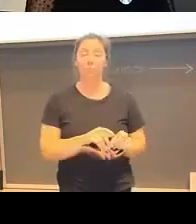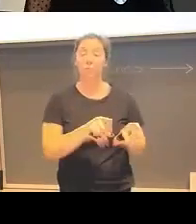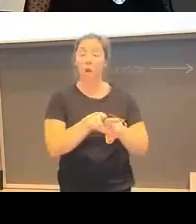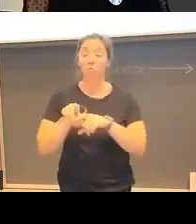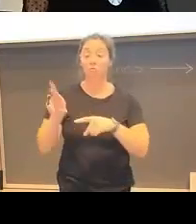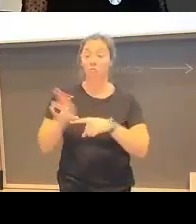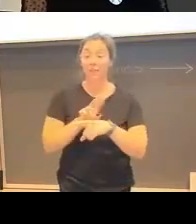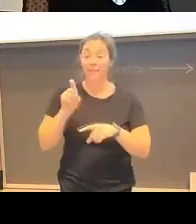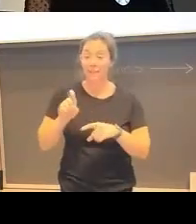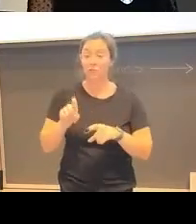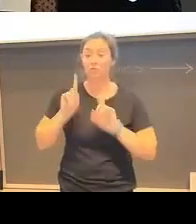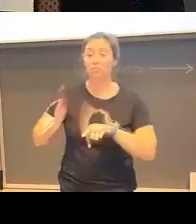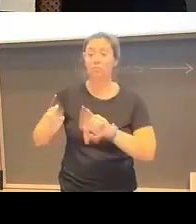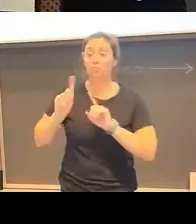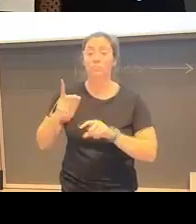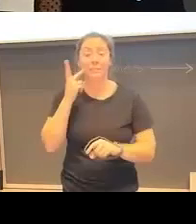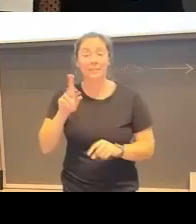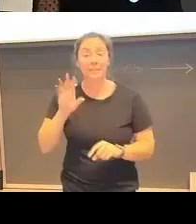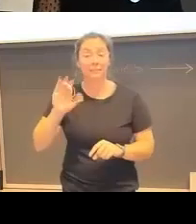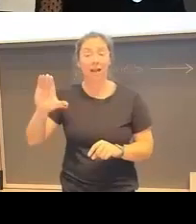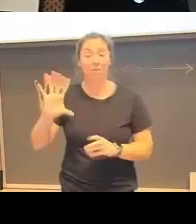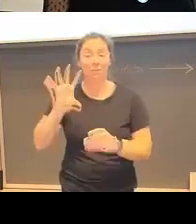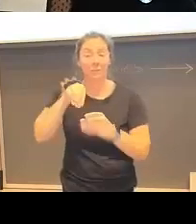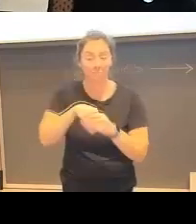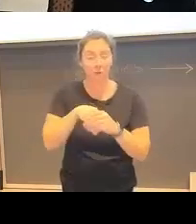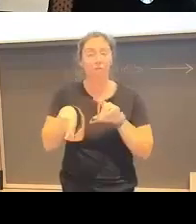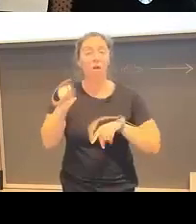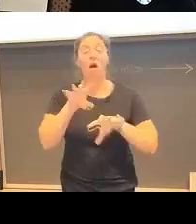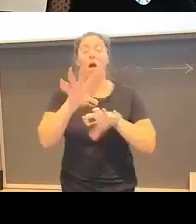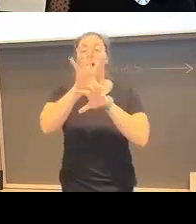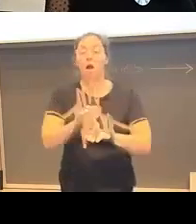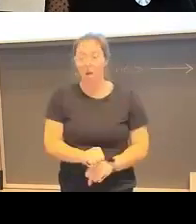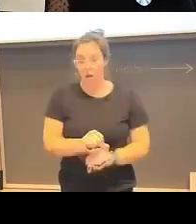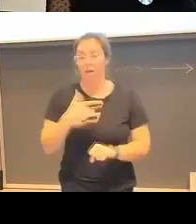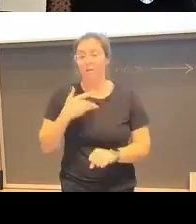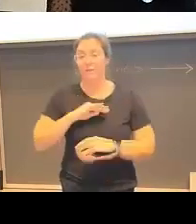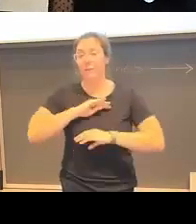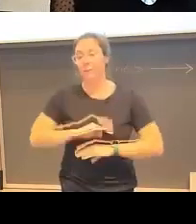see their faculty participating in coaching to normalize the process and to Champion it many